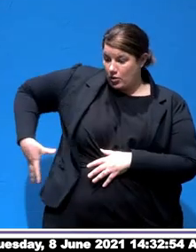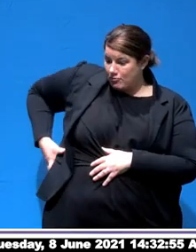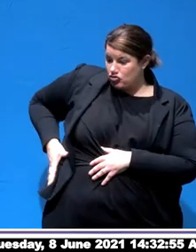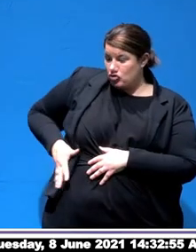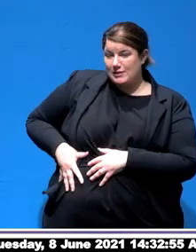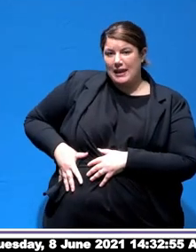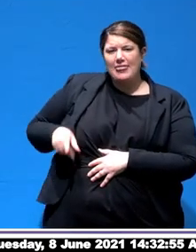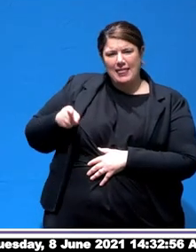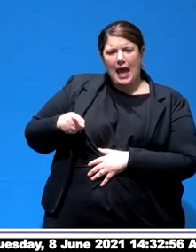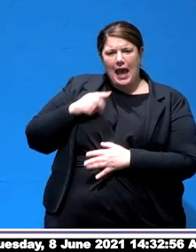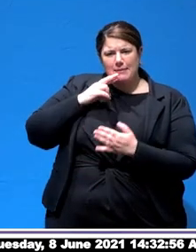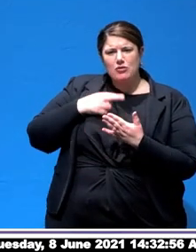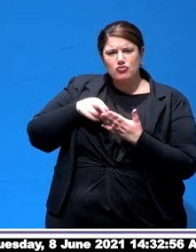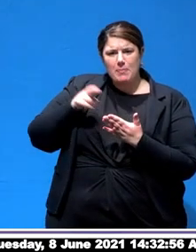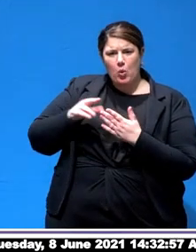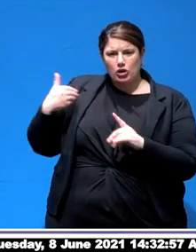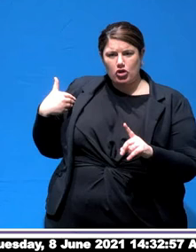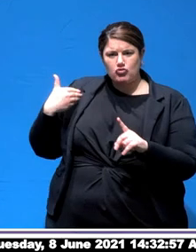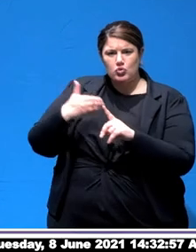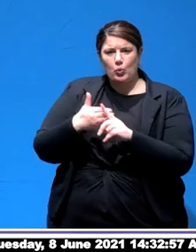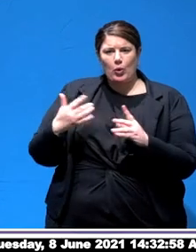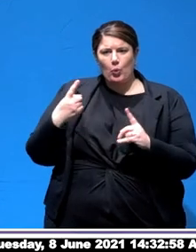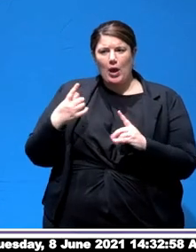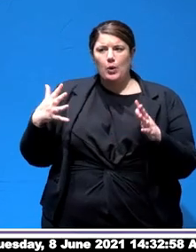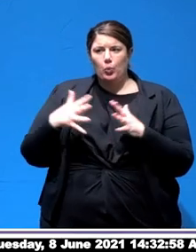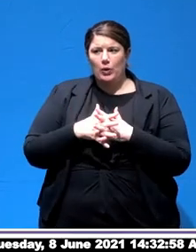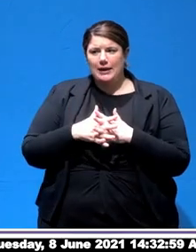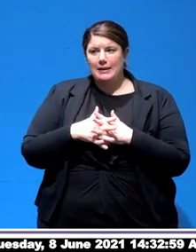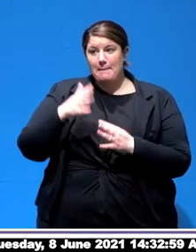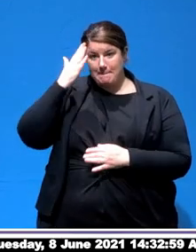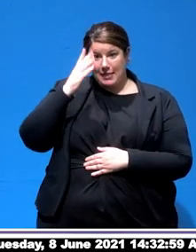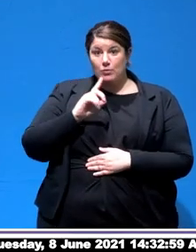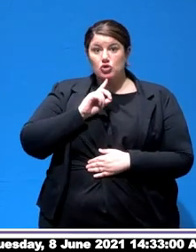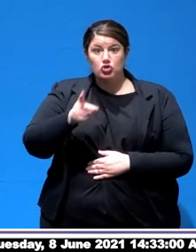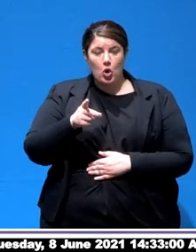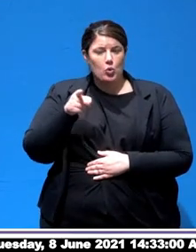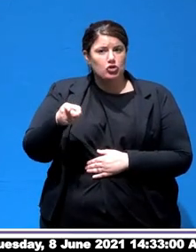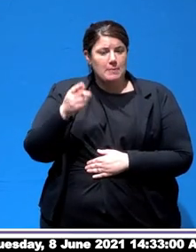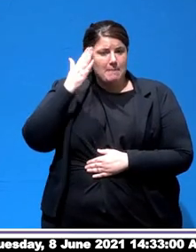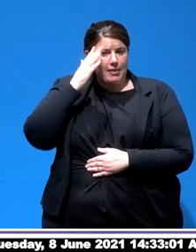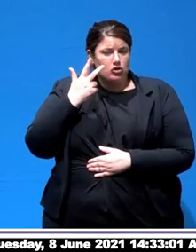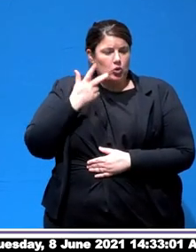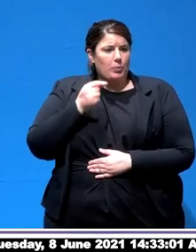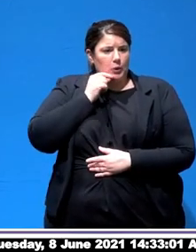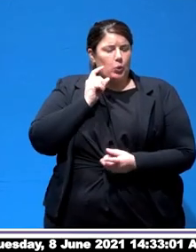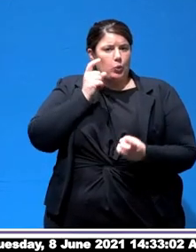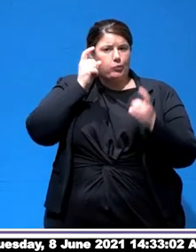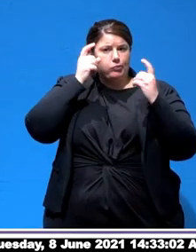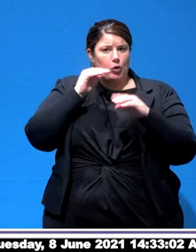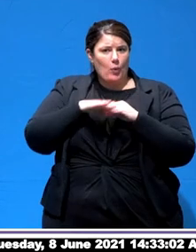over the prior week as Client's mother was informed and she showed some concern regarding the injuries.